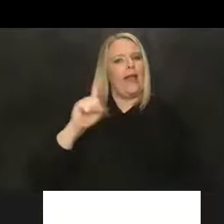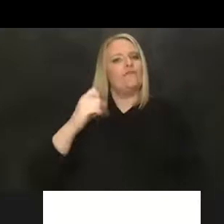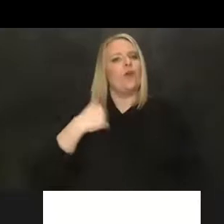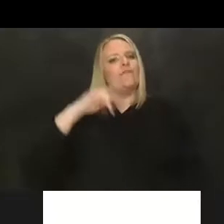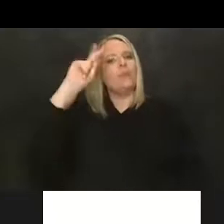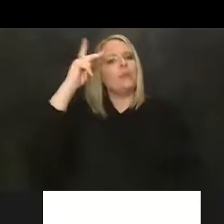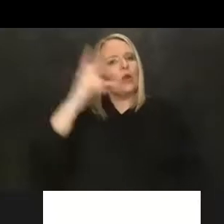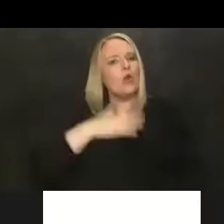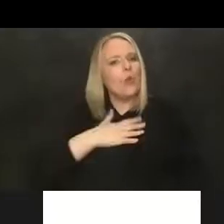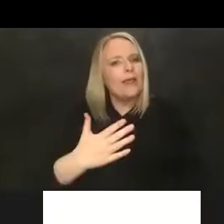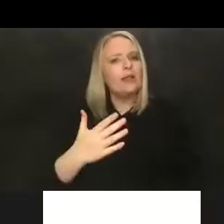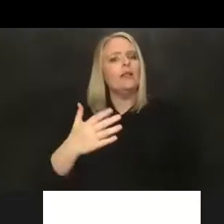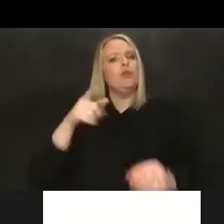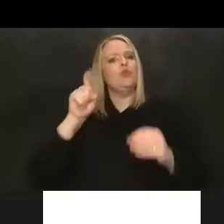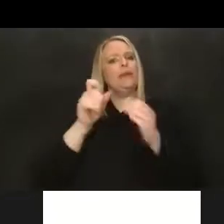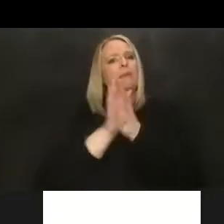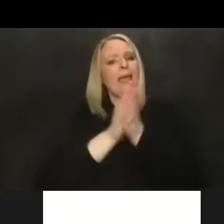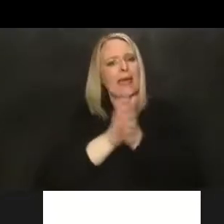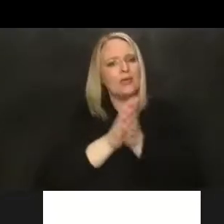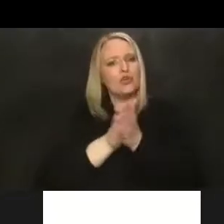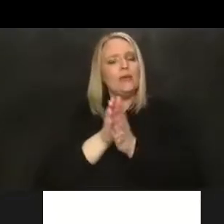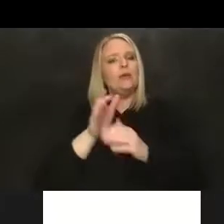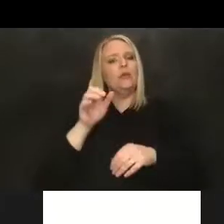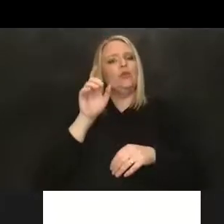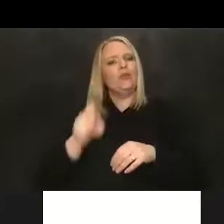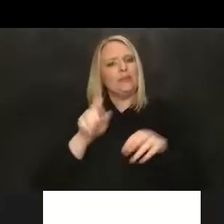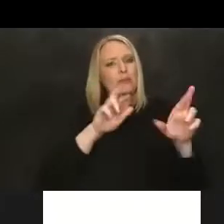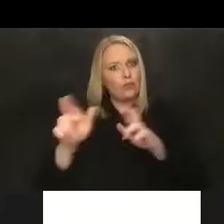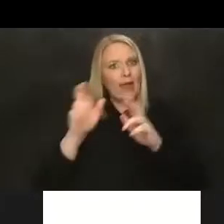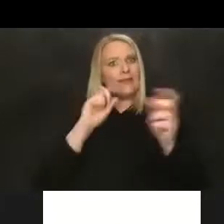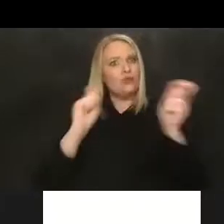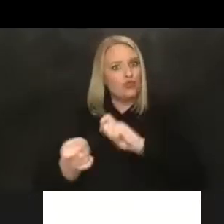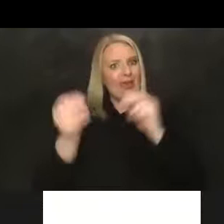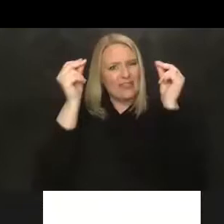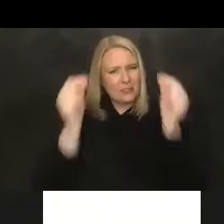passion for what you're doing, and you really have to be ready to change on a dime if you believe